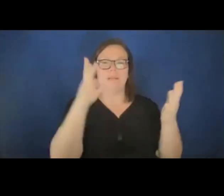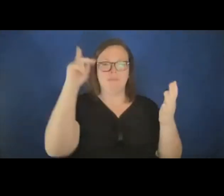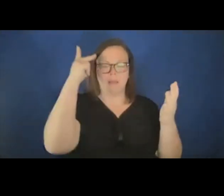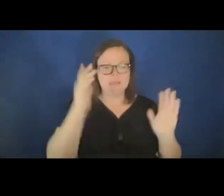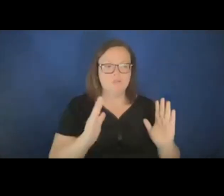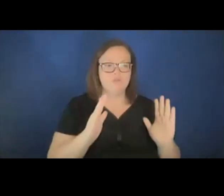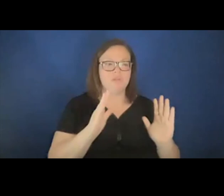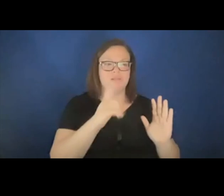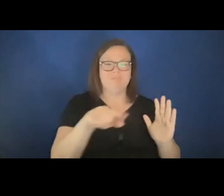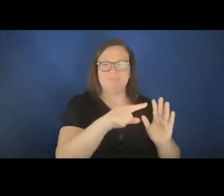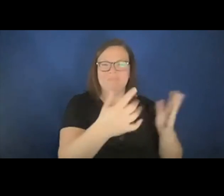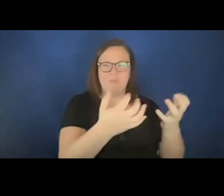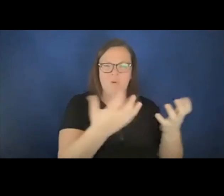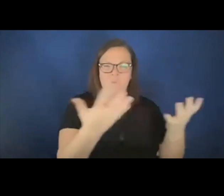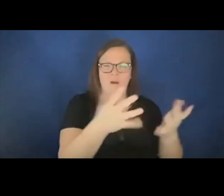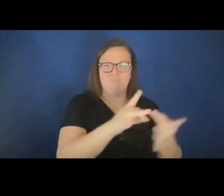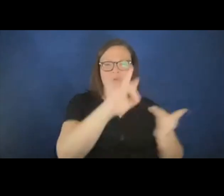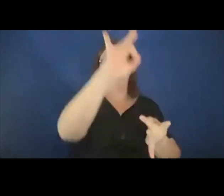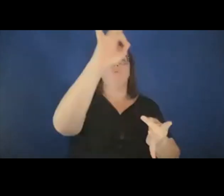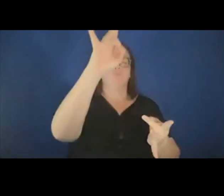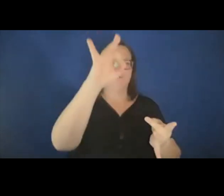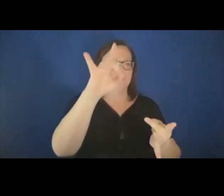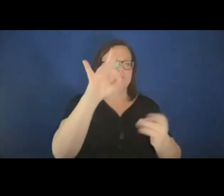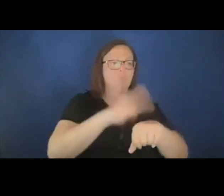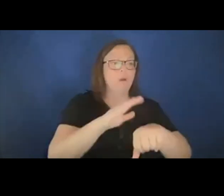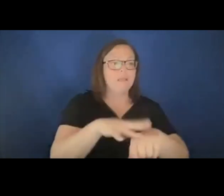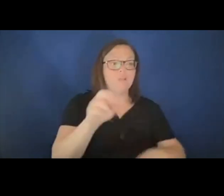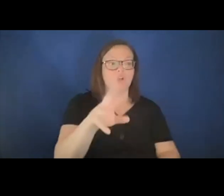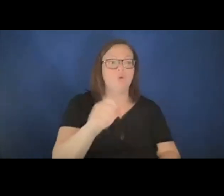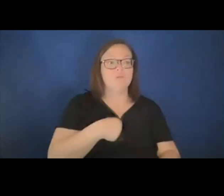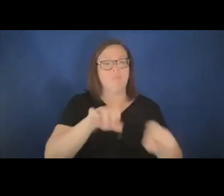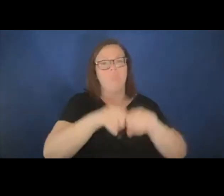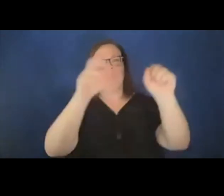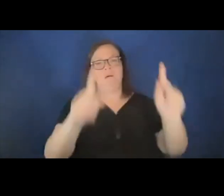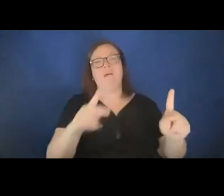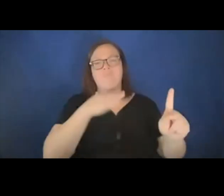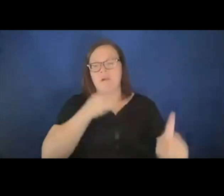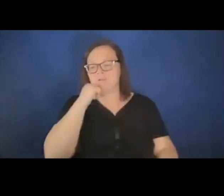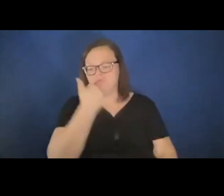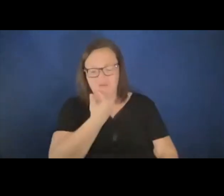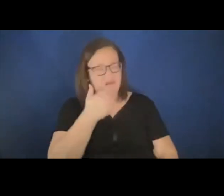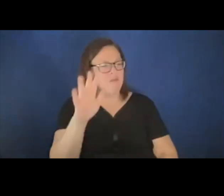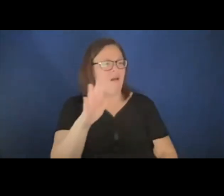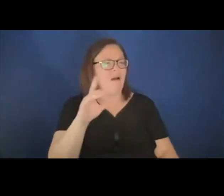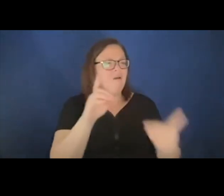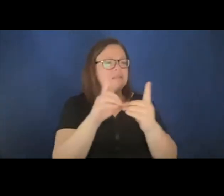All they care for is ghosts. Breaking news, I’m breaking up with my stupid shame. I have dates on my calendar